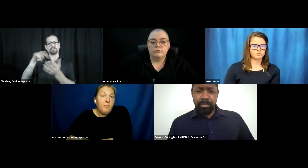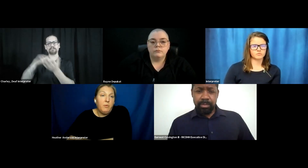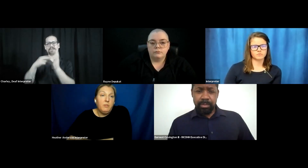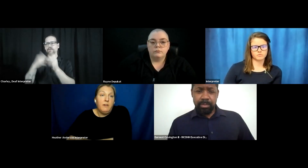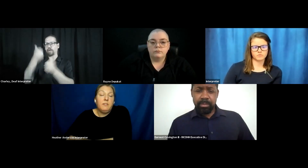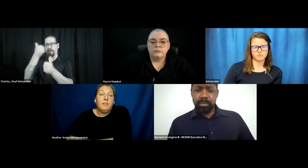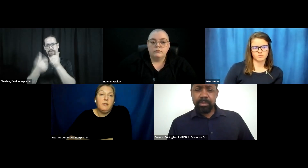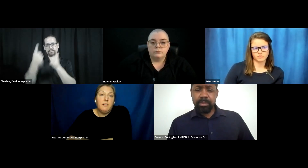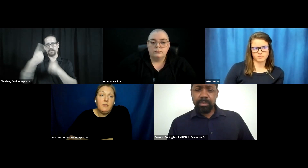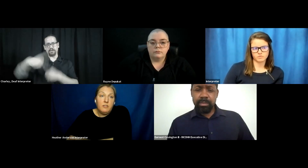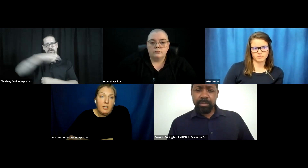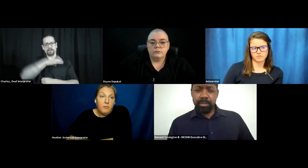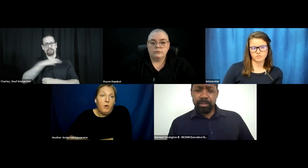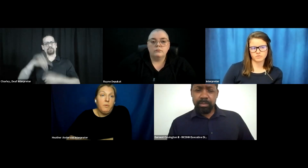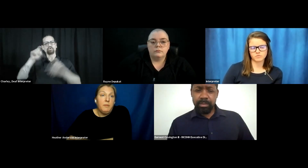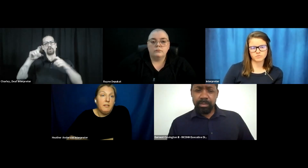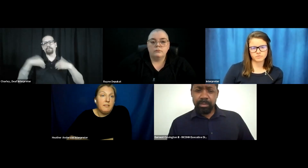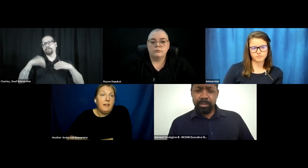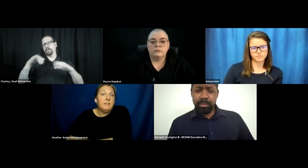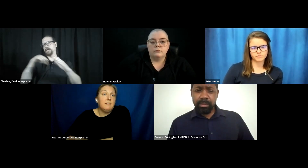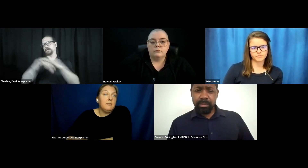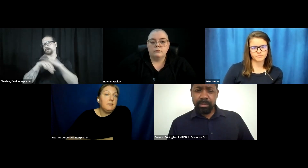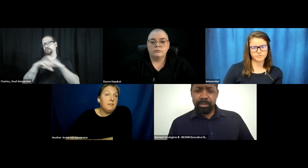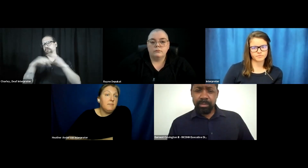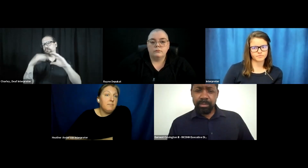But we do have to check with the Open Meetings Act.